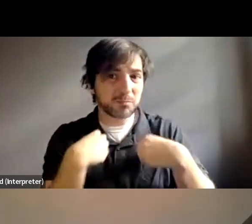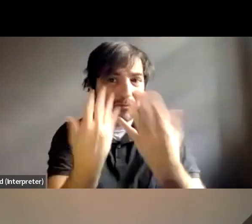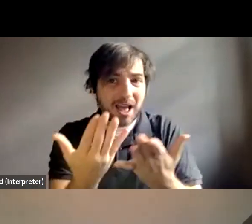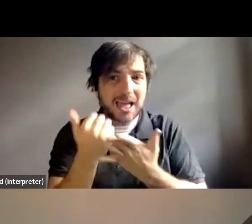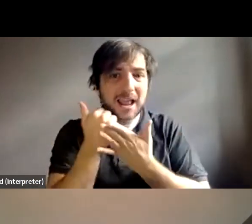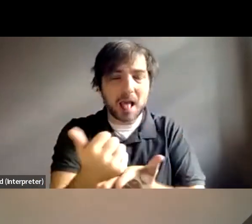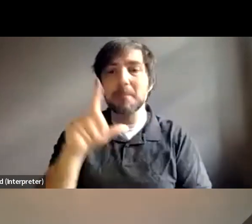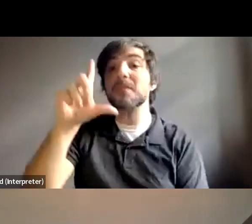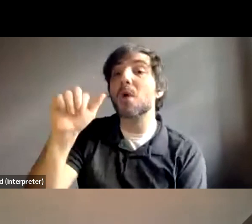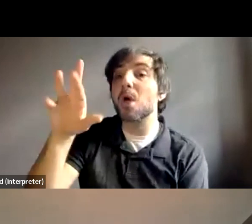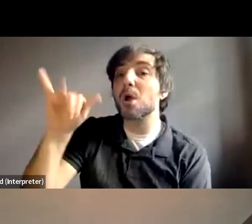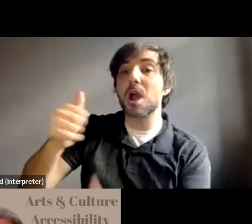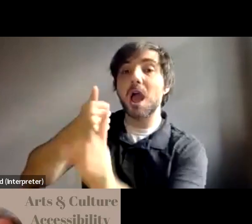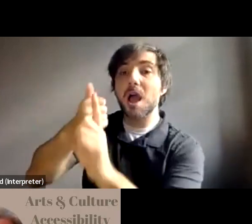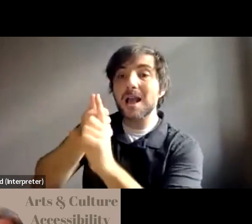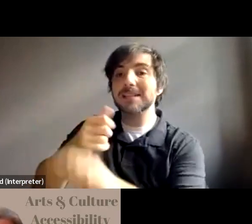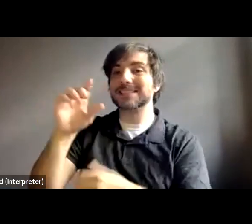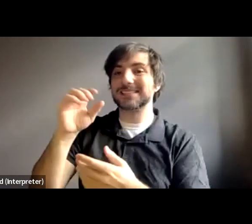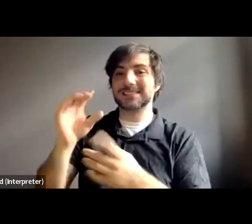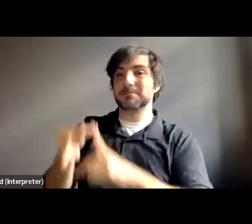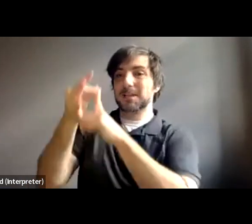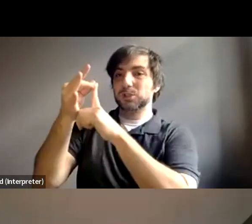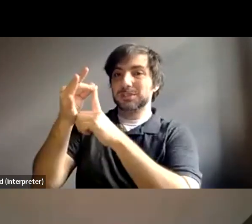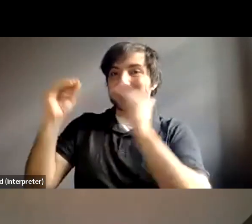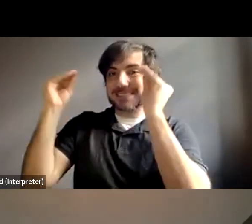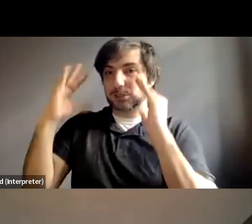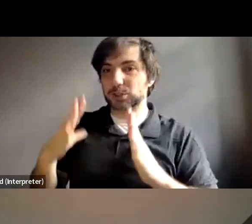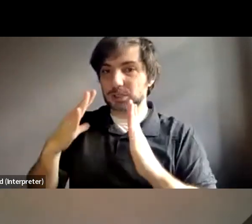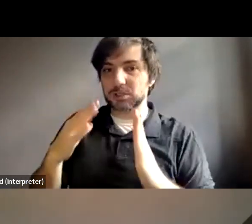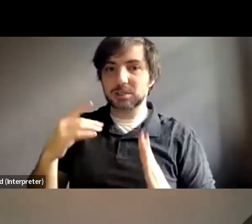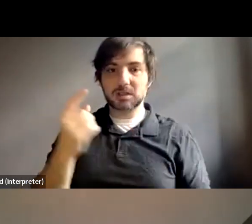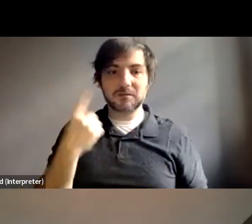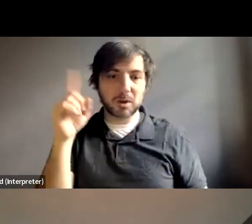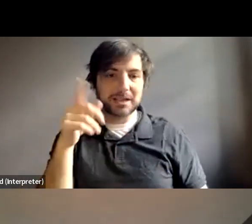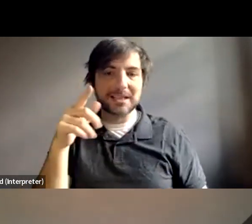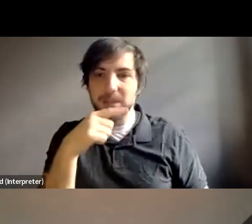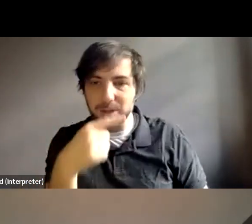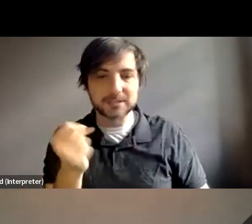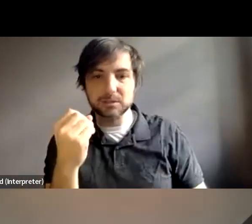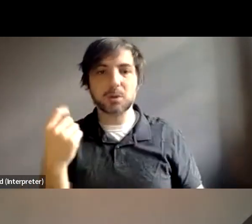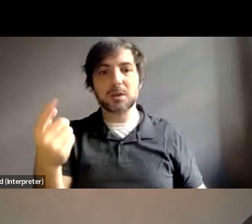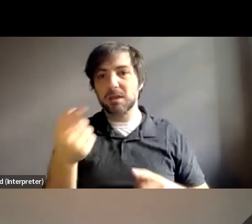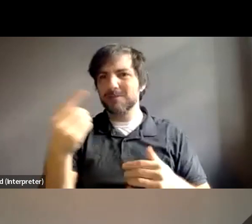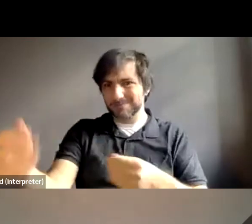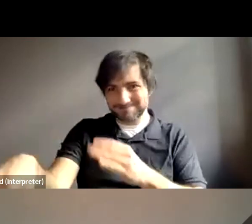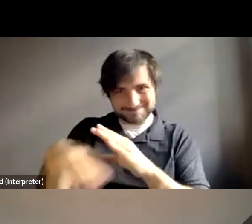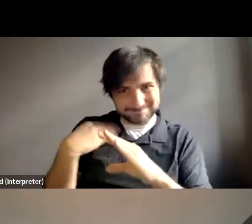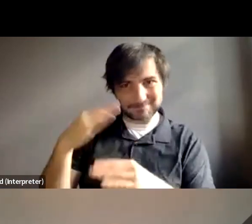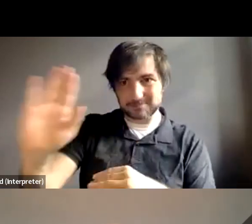for mobility and hearing. If you can e-mail your info, that would be great. I can